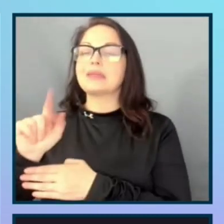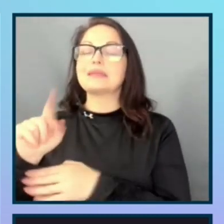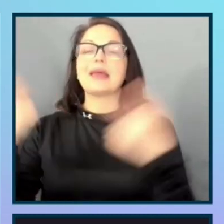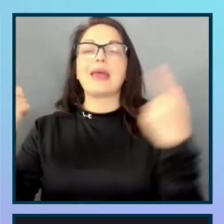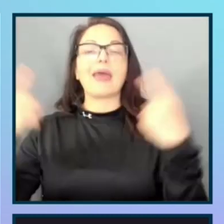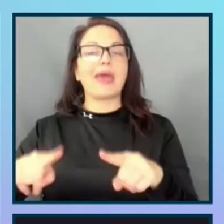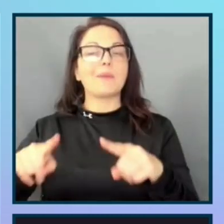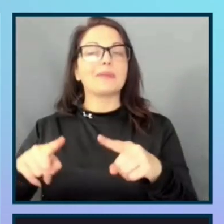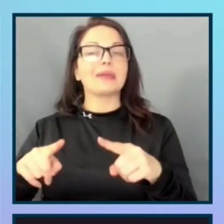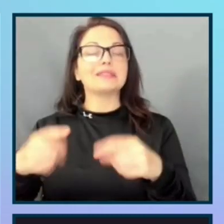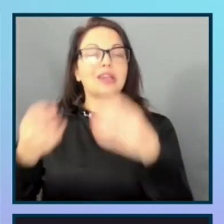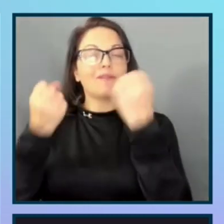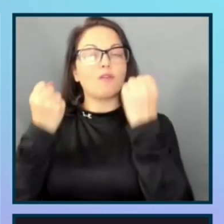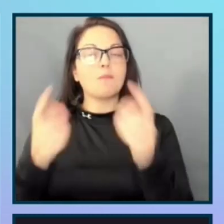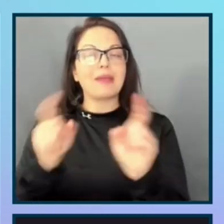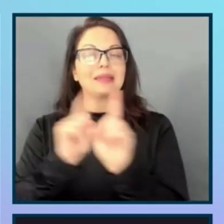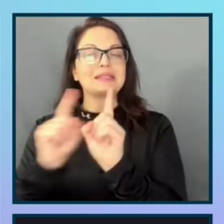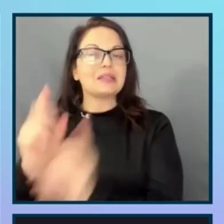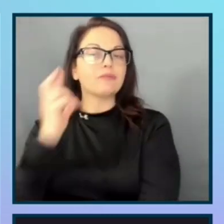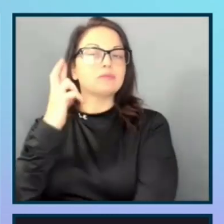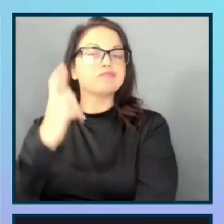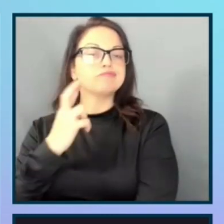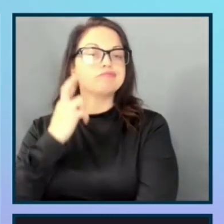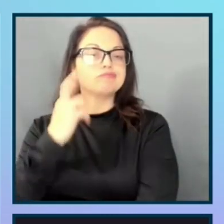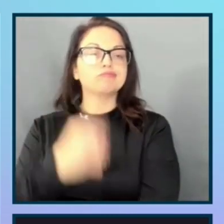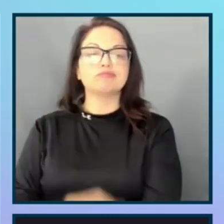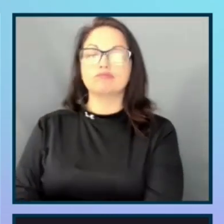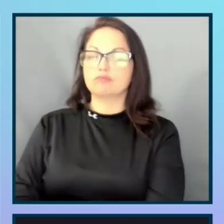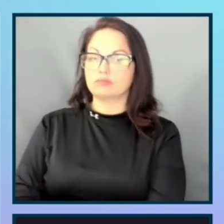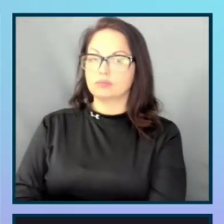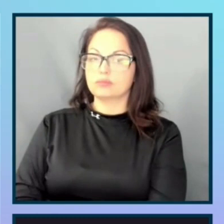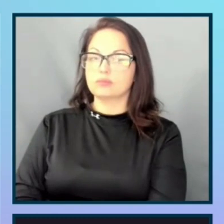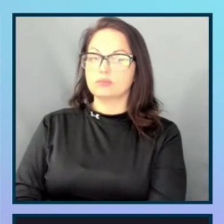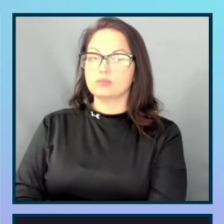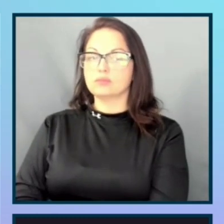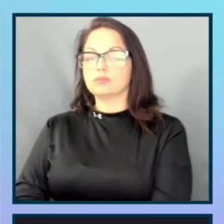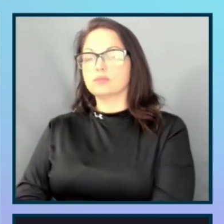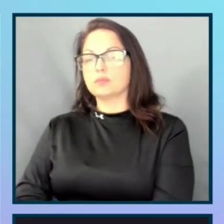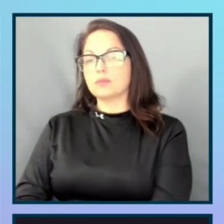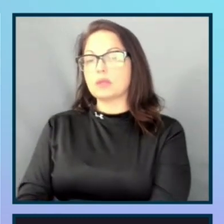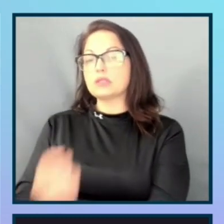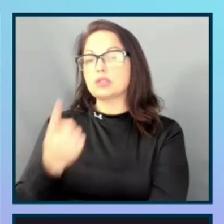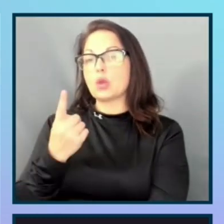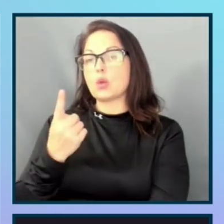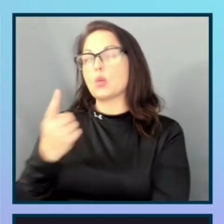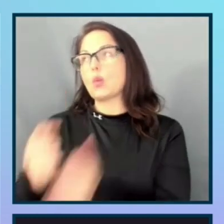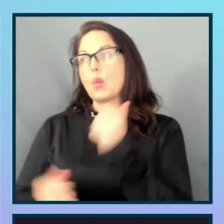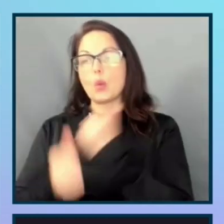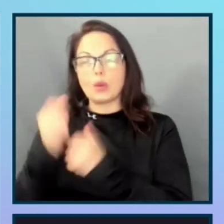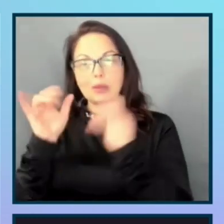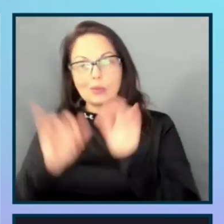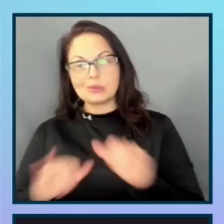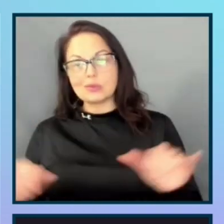And one of those reasons, by no means all of those reasons, but one of the most commonly held reasons